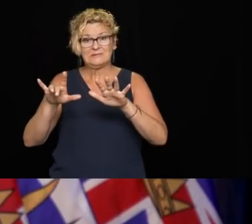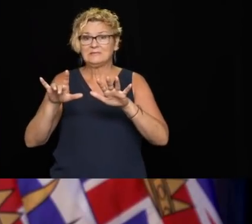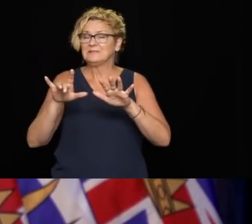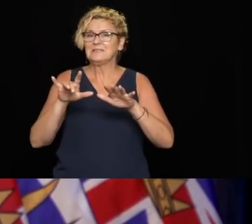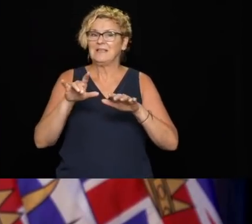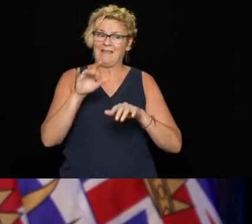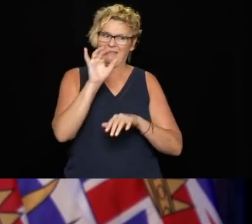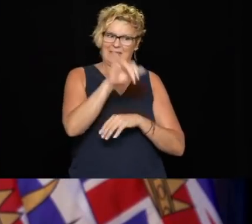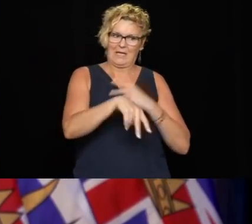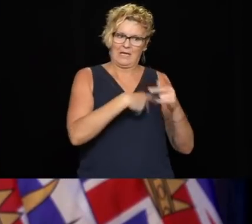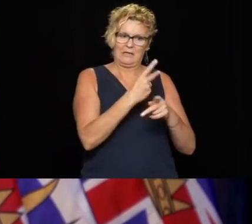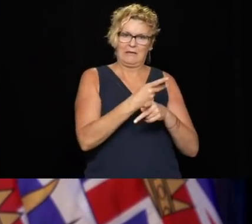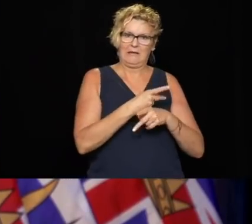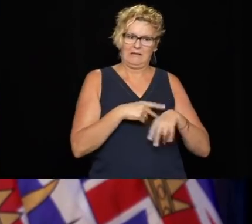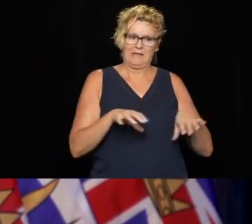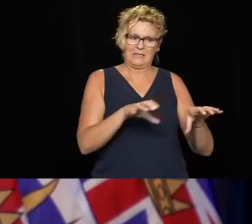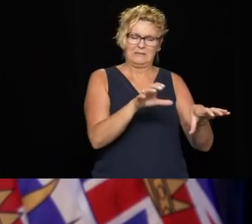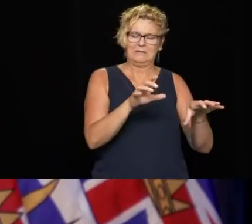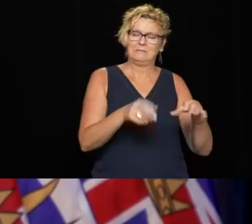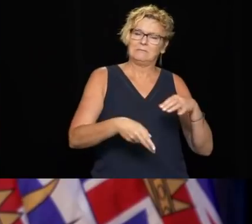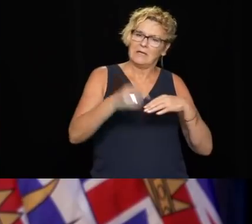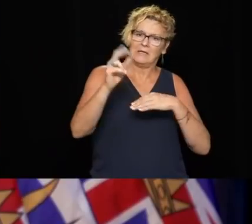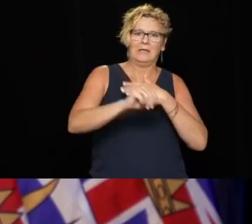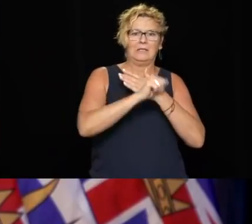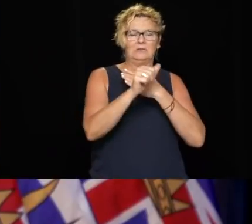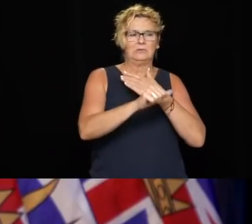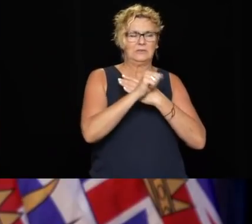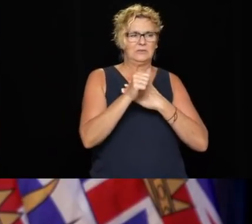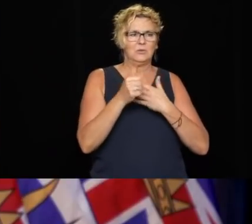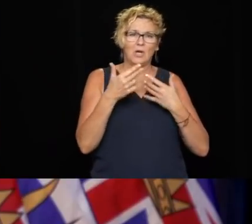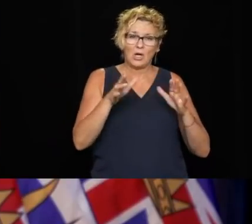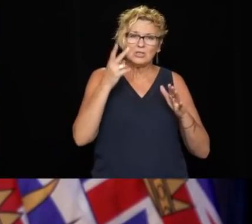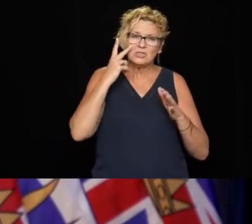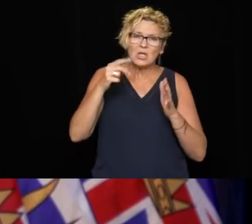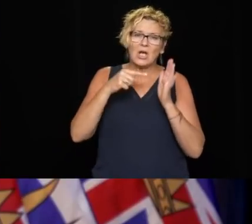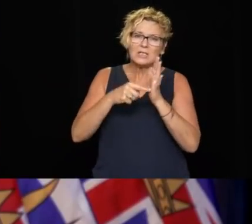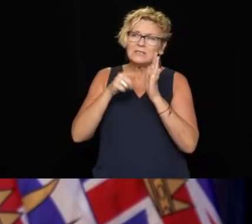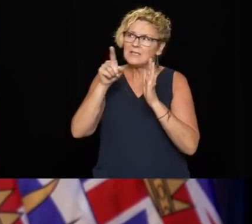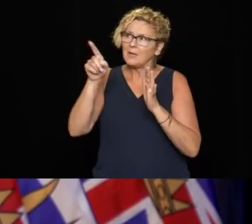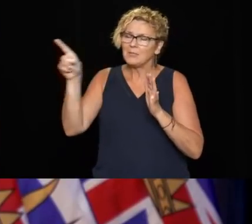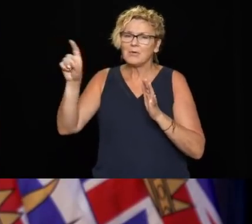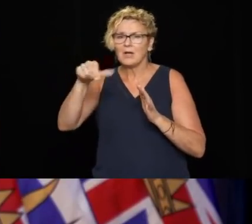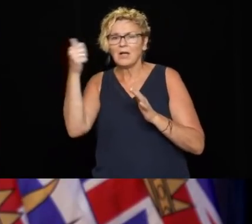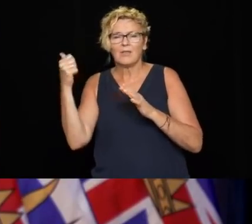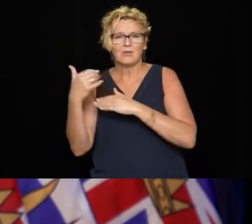in this time of a pandemic and it is not unique to us here, we have seen in Québec and